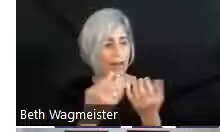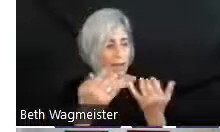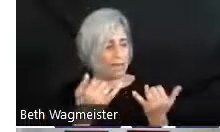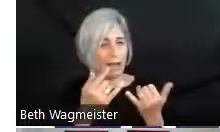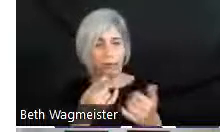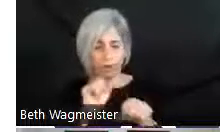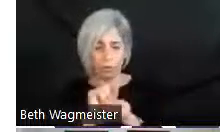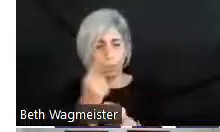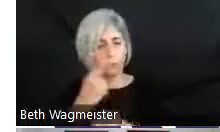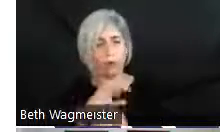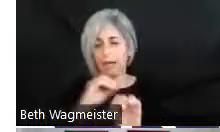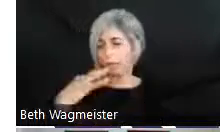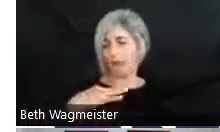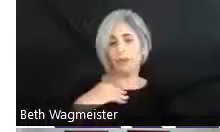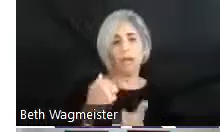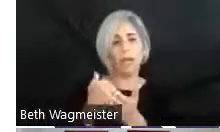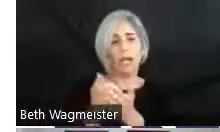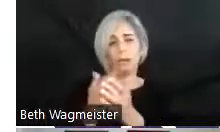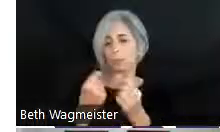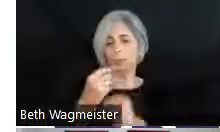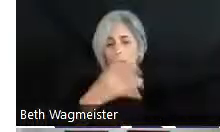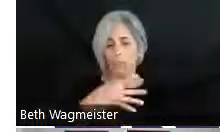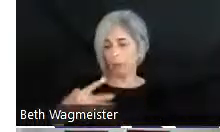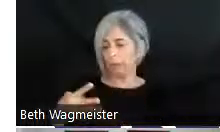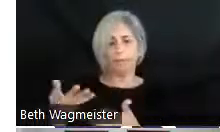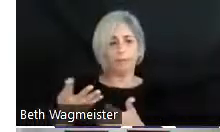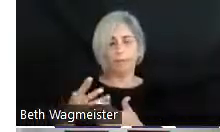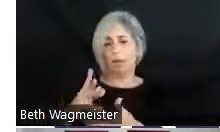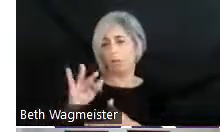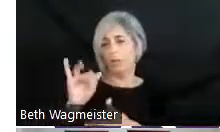for a nonprofit who helps new immigrants, refugees and people with disabilities find